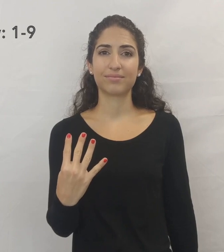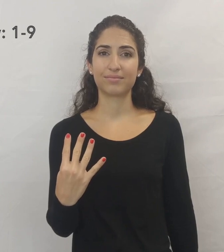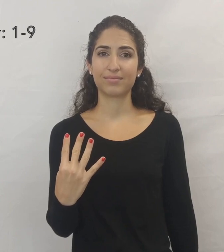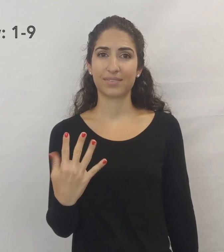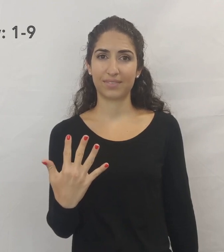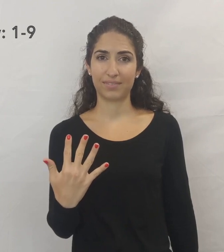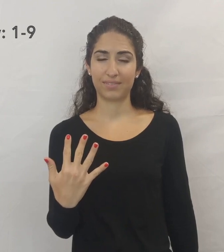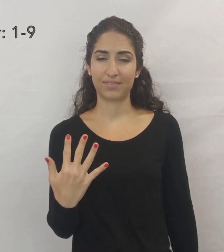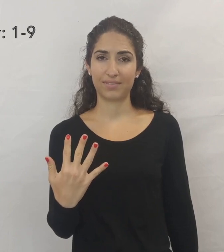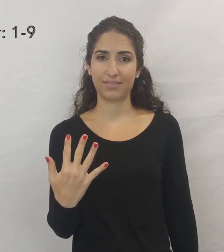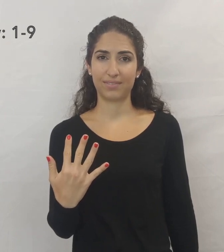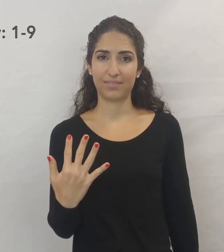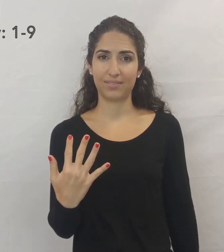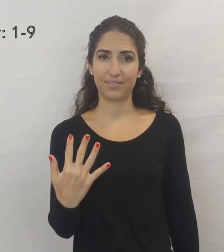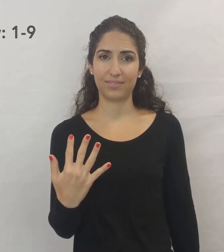5